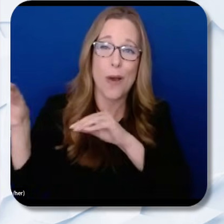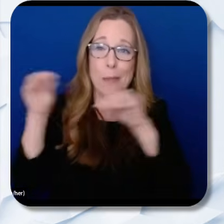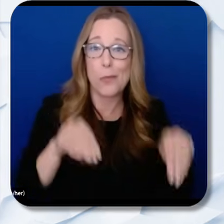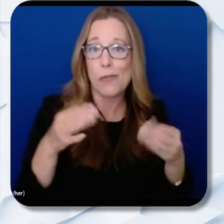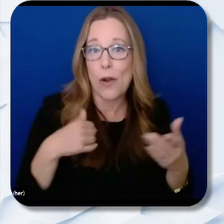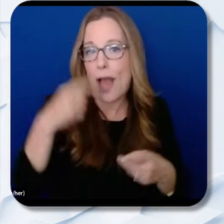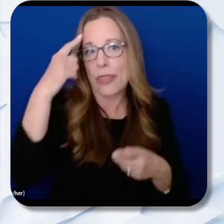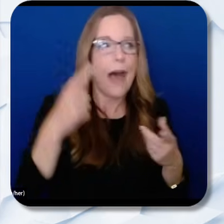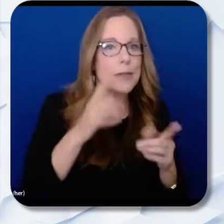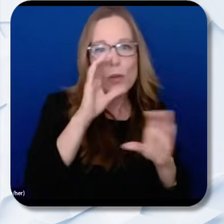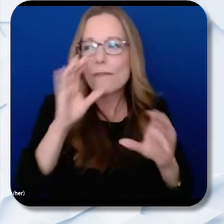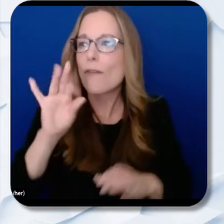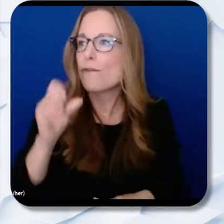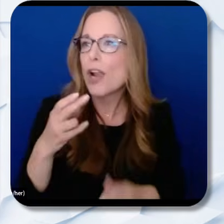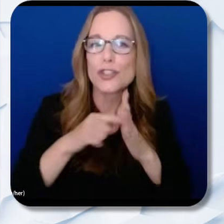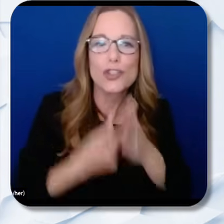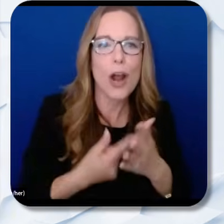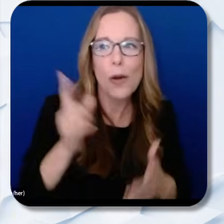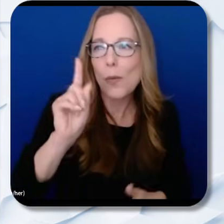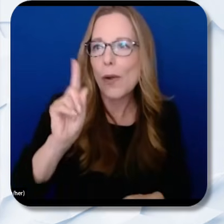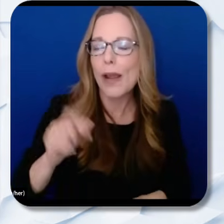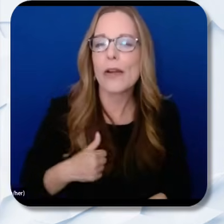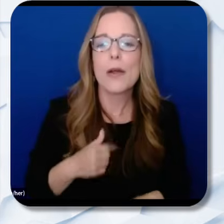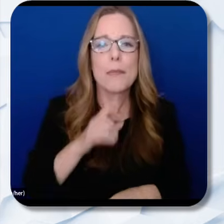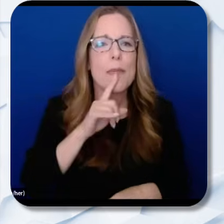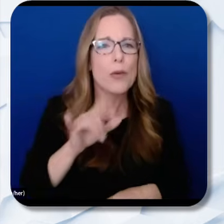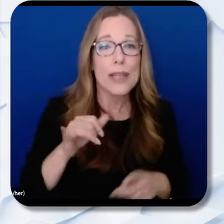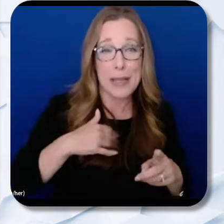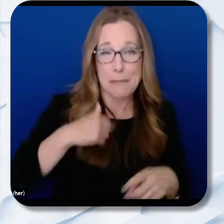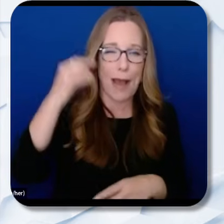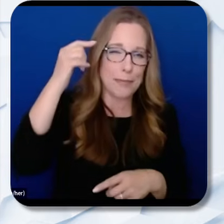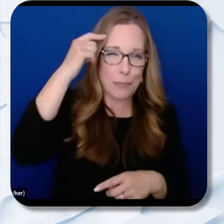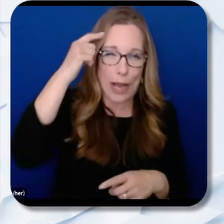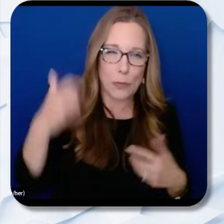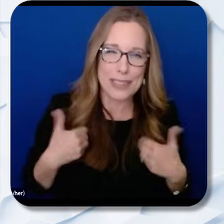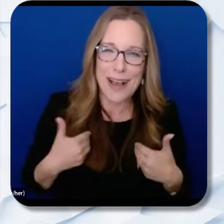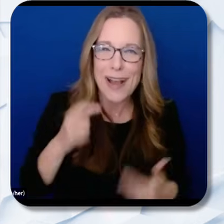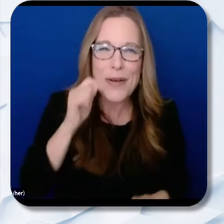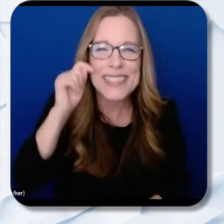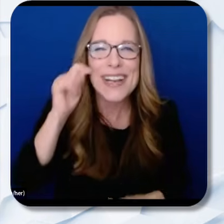than anything, I think what I was really looking for in that transition was stability of some kind,